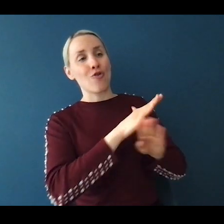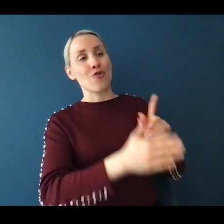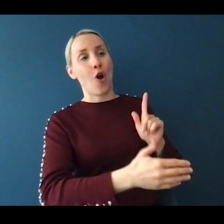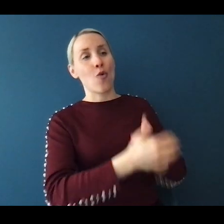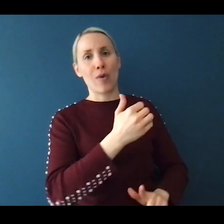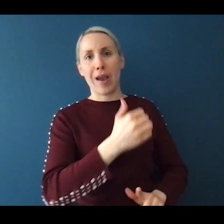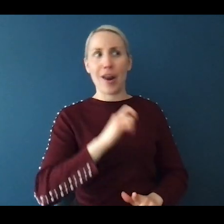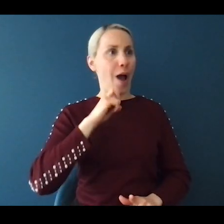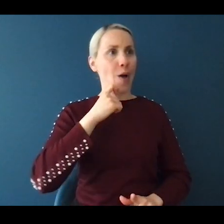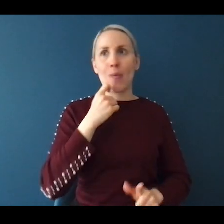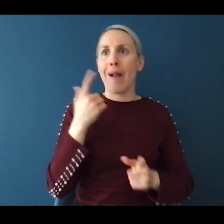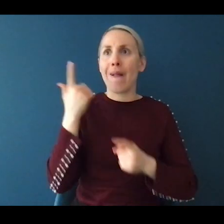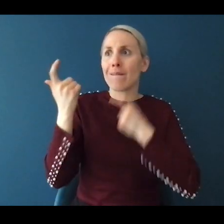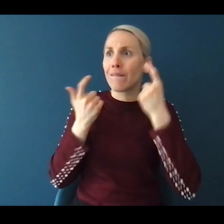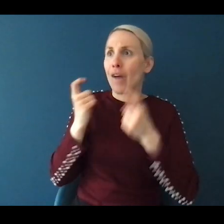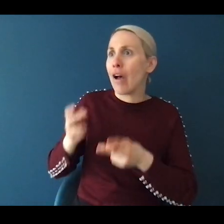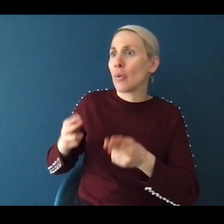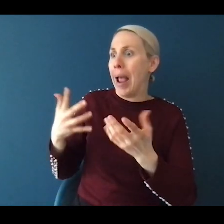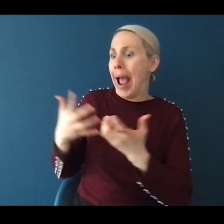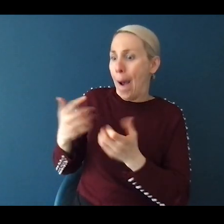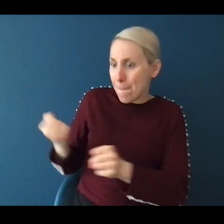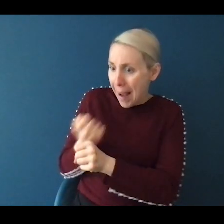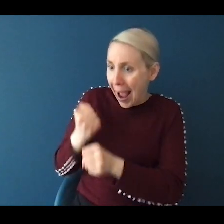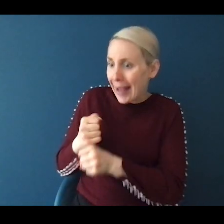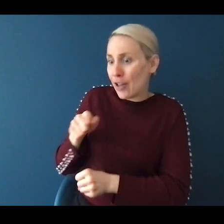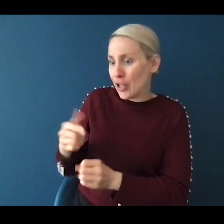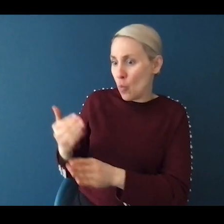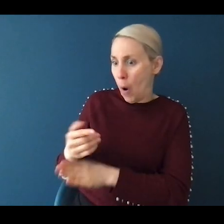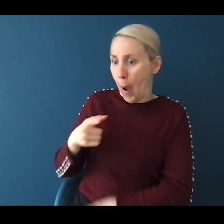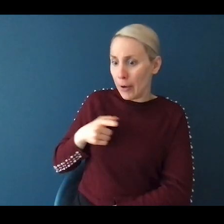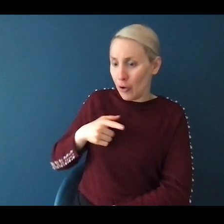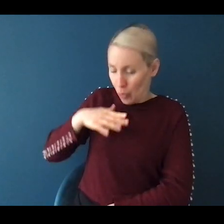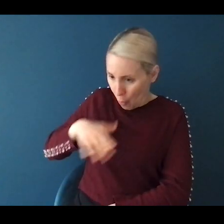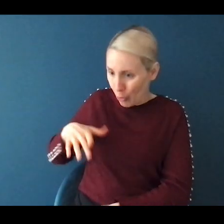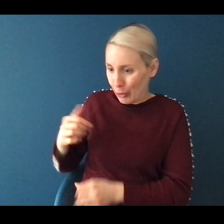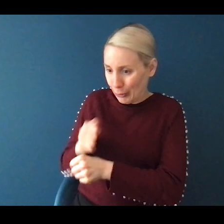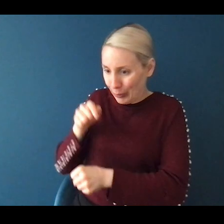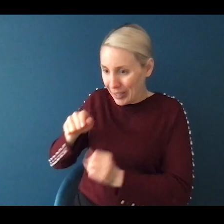important that you're really excited about making the work no matter what happens really.